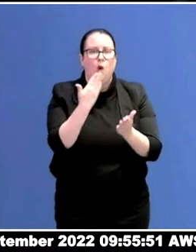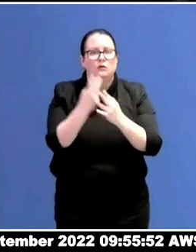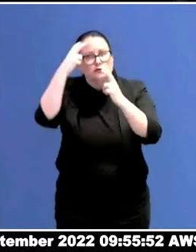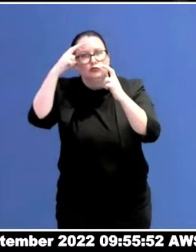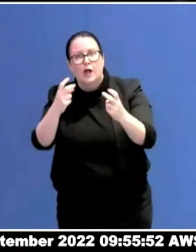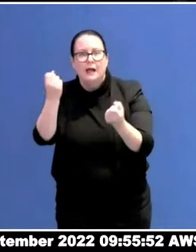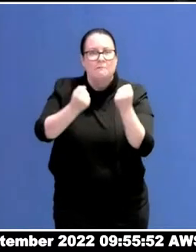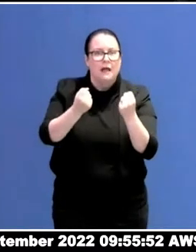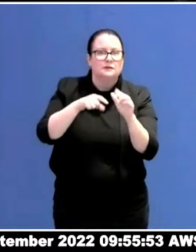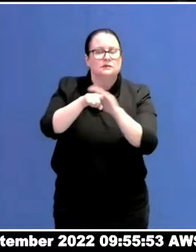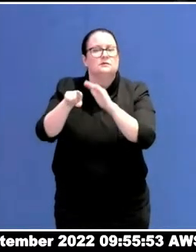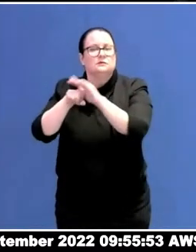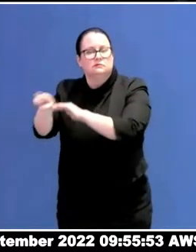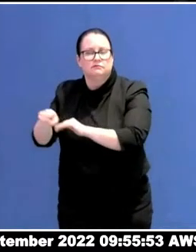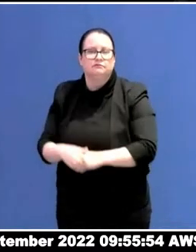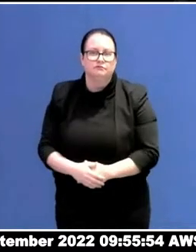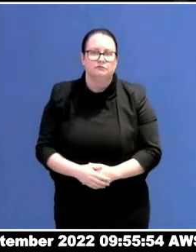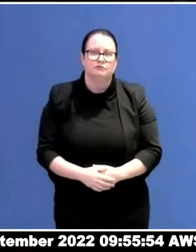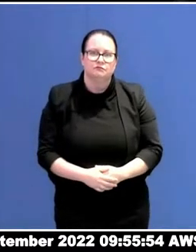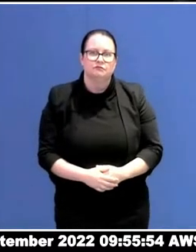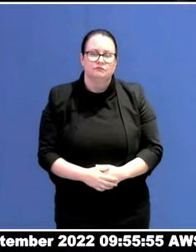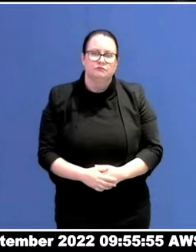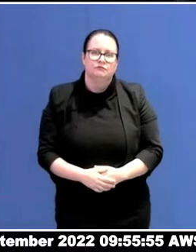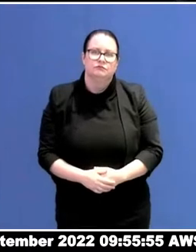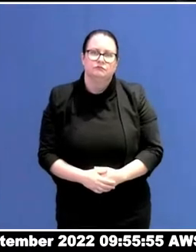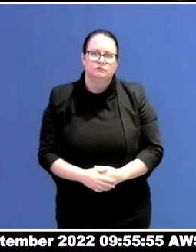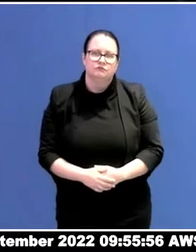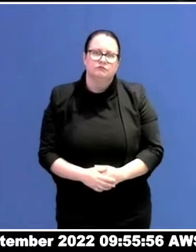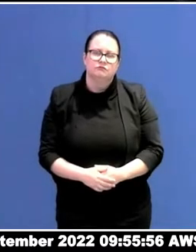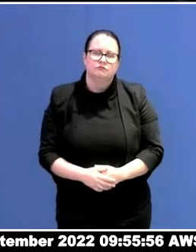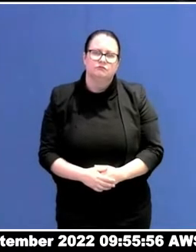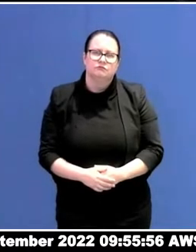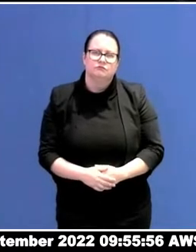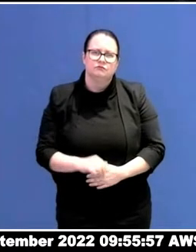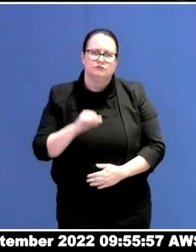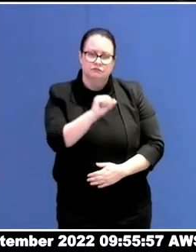various things like that. MR GRIFFIN: Very early on, Aaron had been prescribed Ritalin?